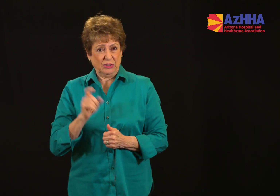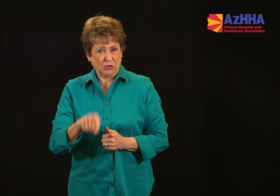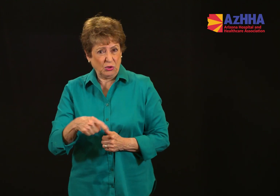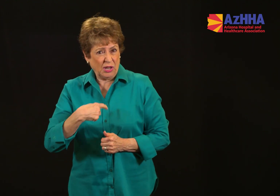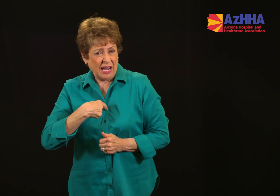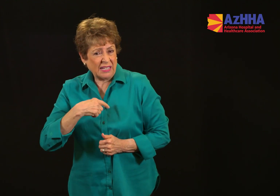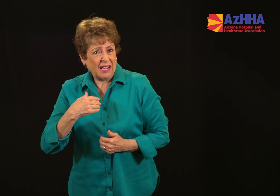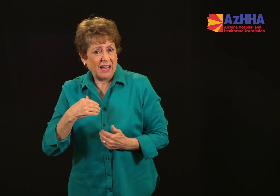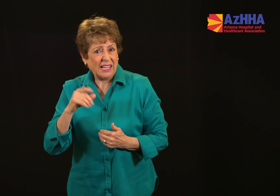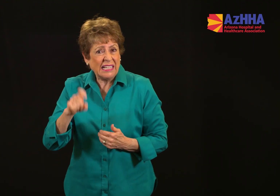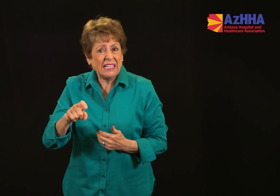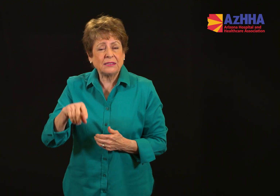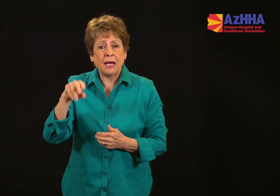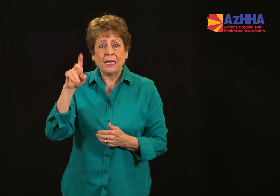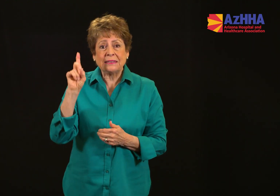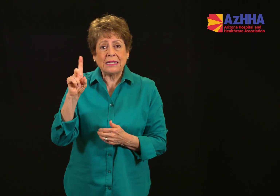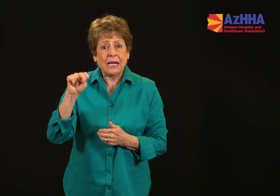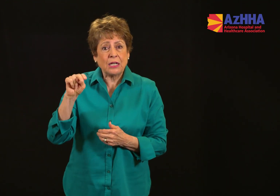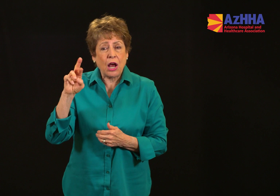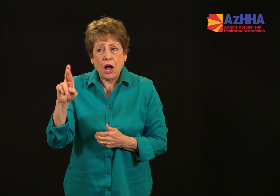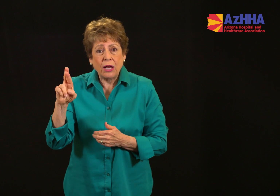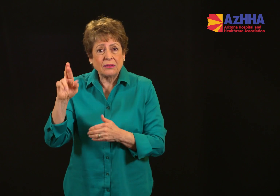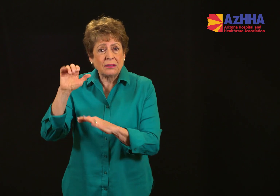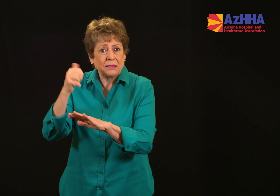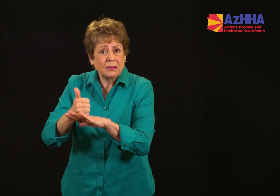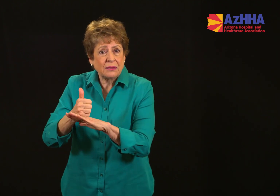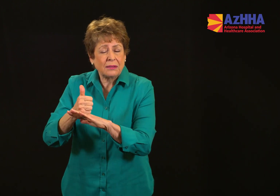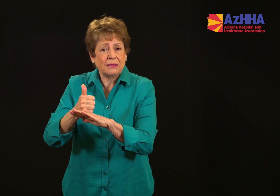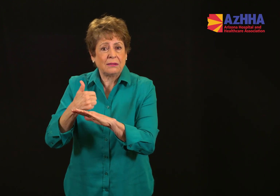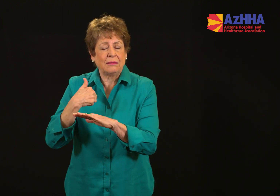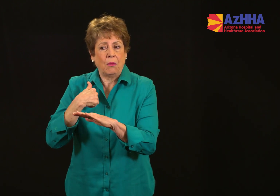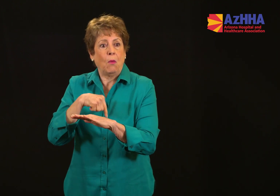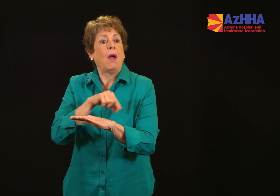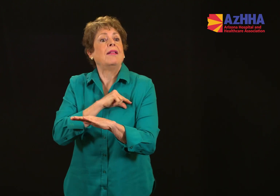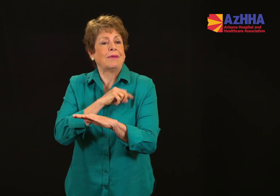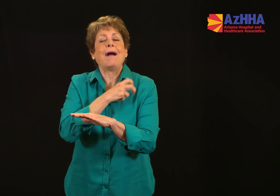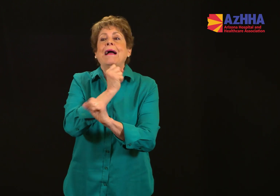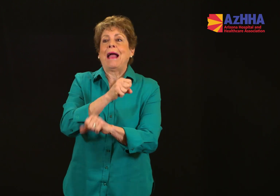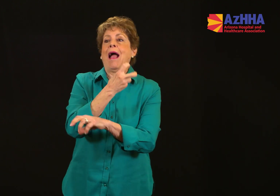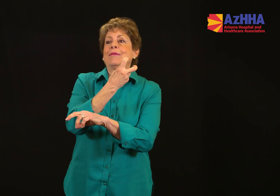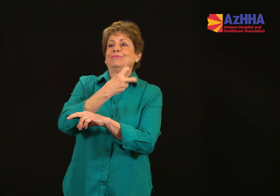Do I need a DNR order to be eligible for hospice?